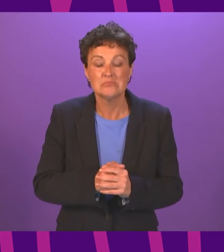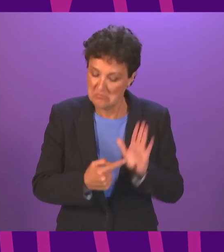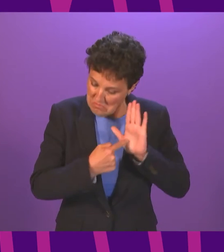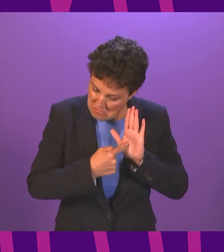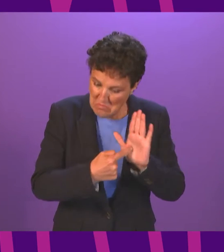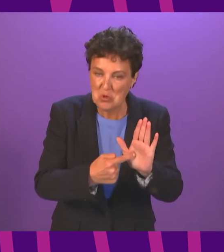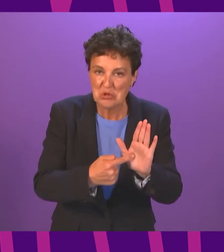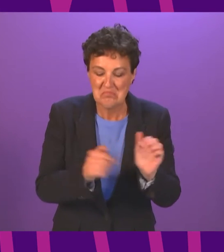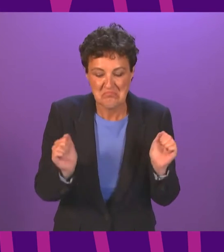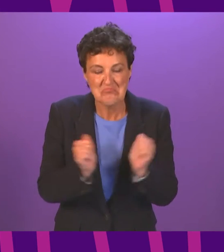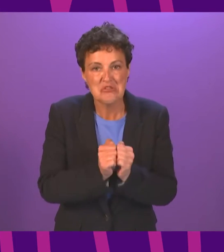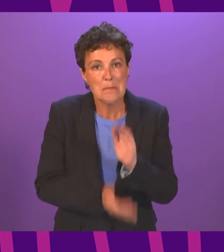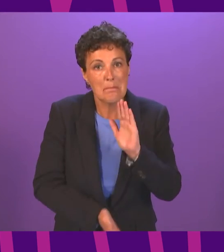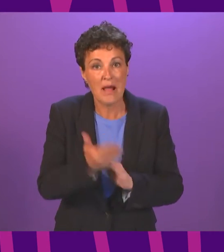Motion agreed to